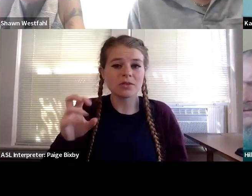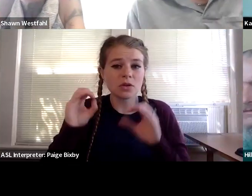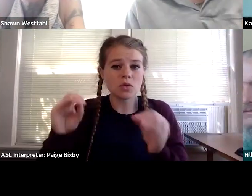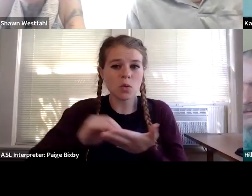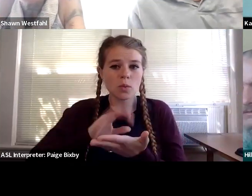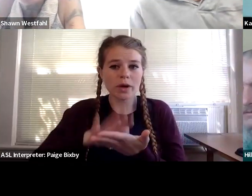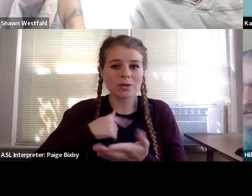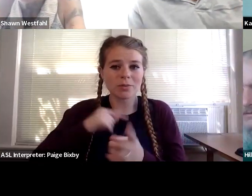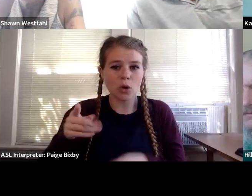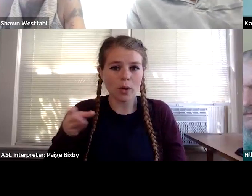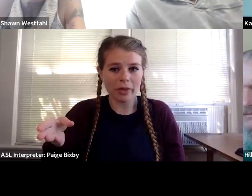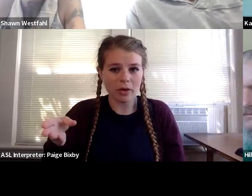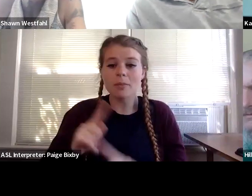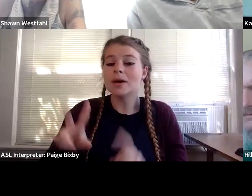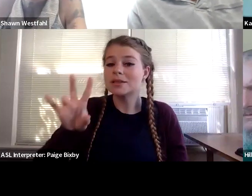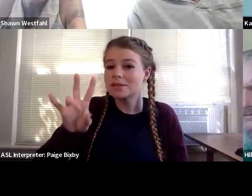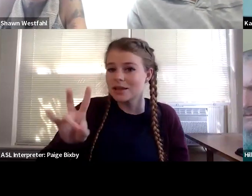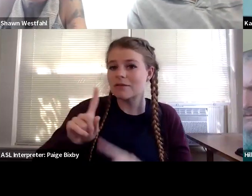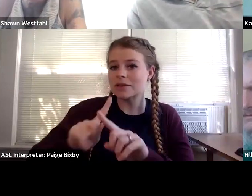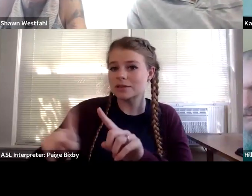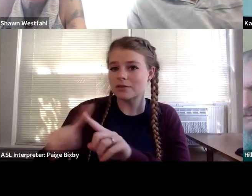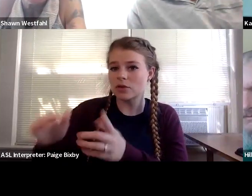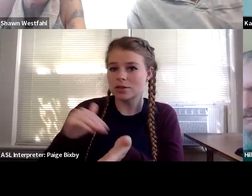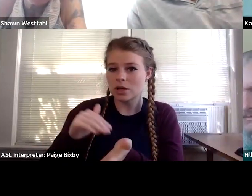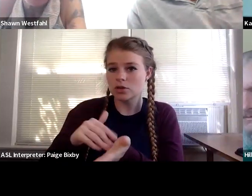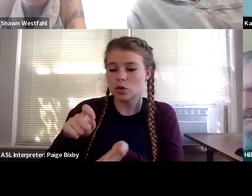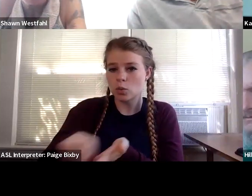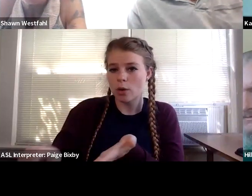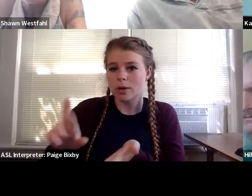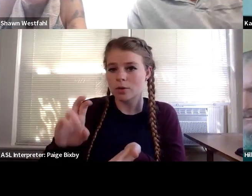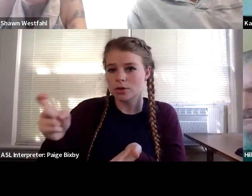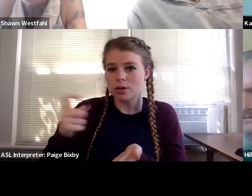but seven different doctors from their hospital wrote me prescriptions I had filled at my pharmacy.